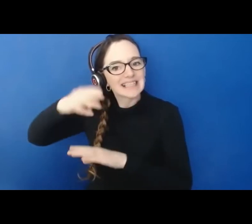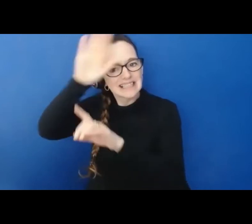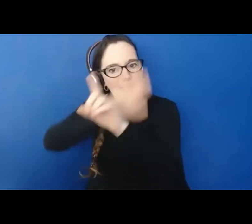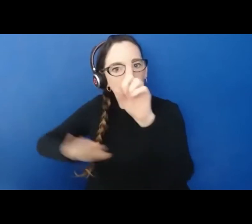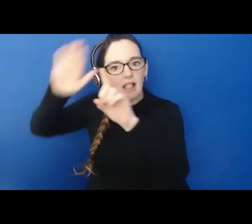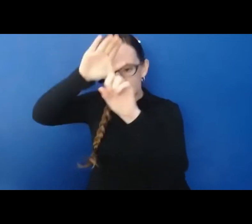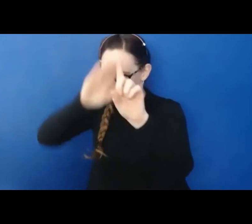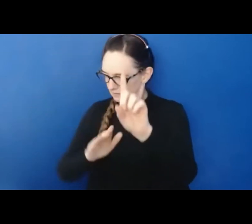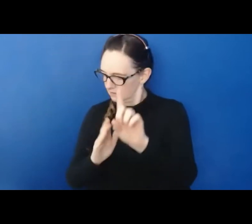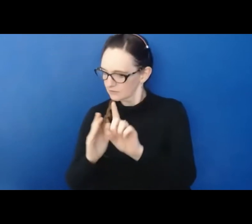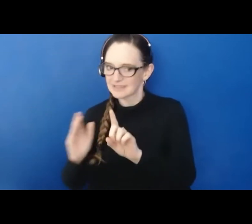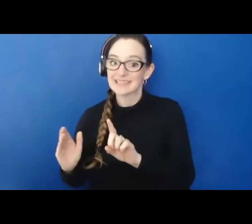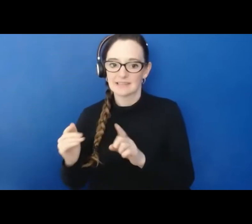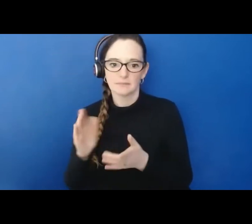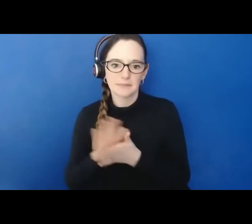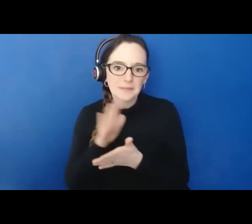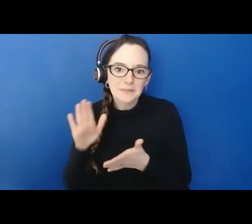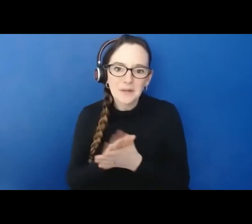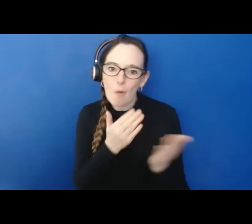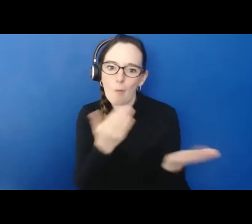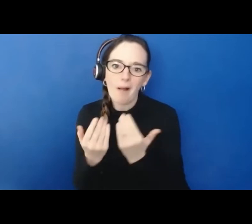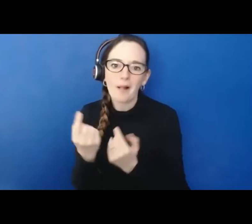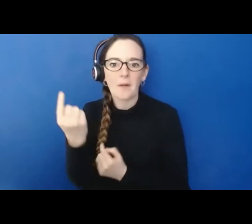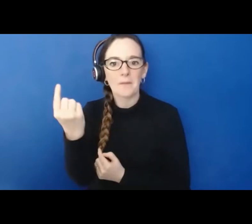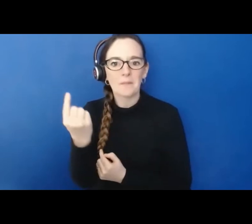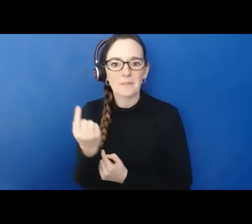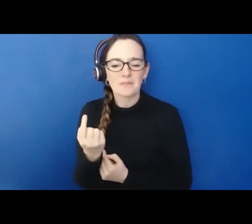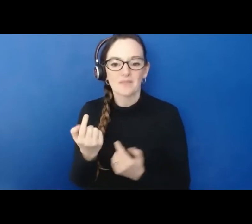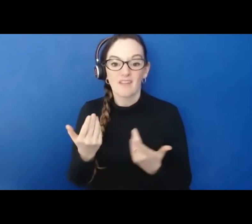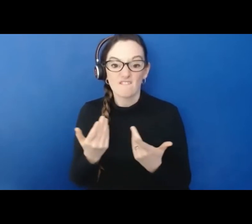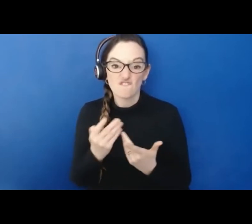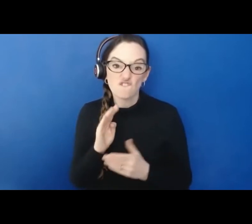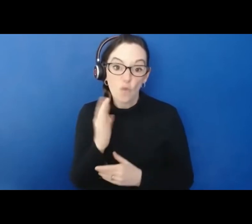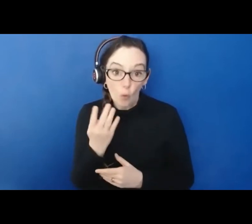and I'm really pleased to welcome you to our fourth and final Assembly event in which we